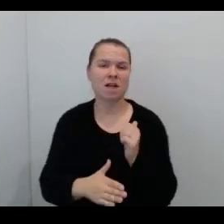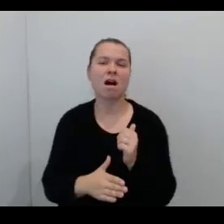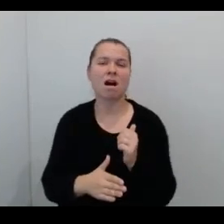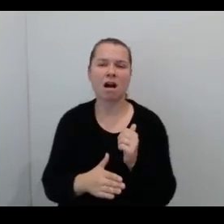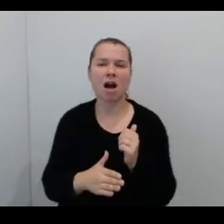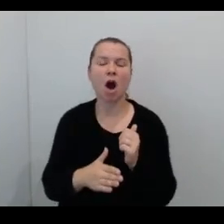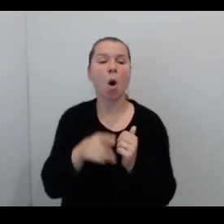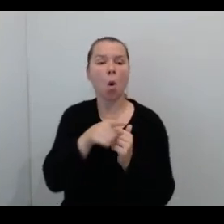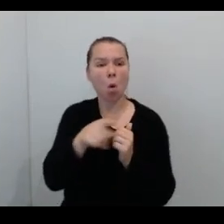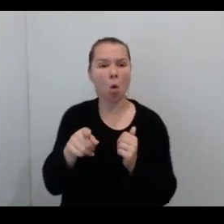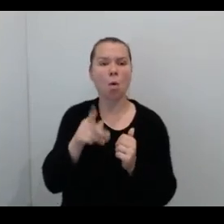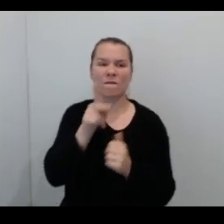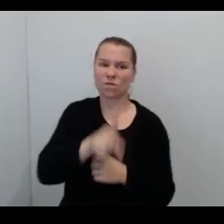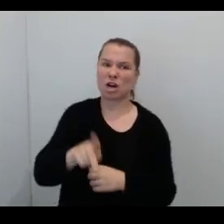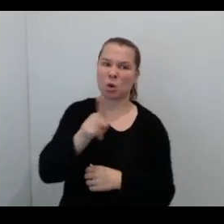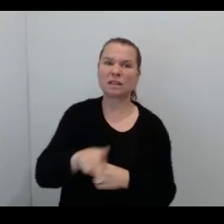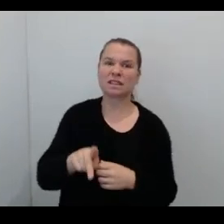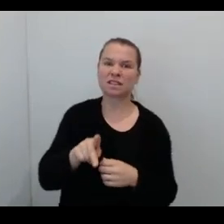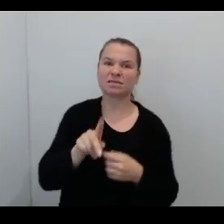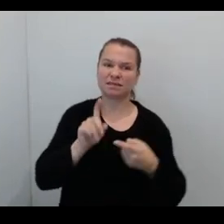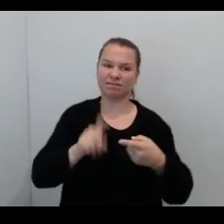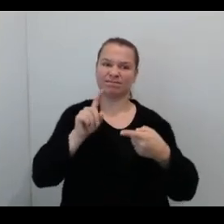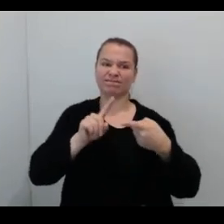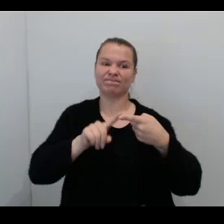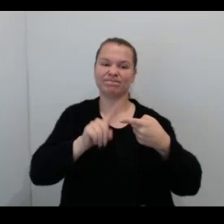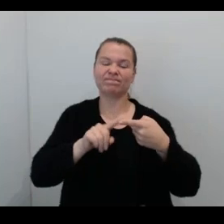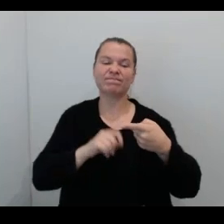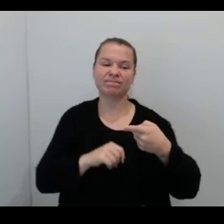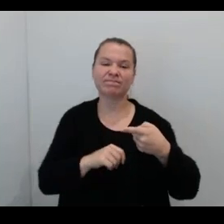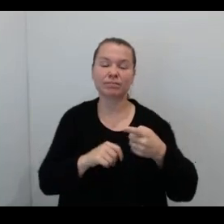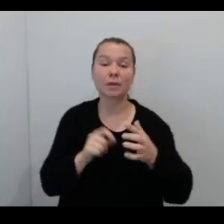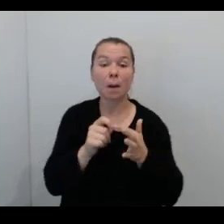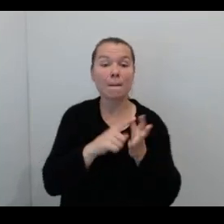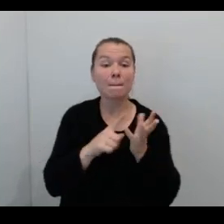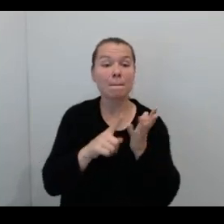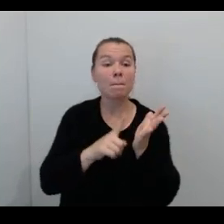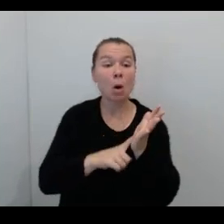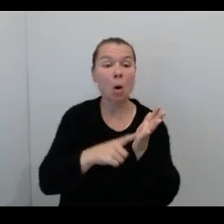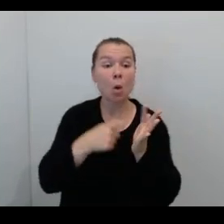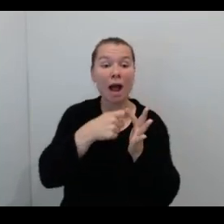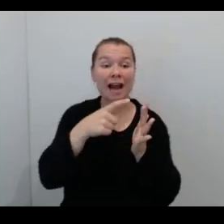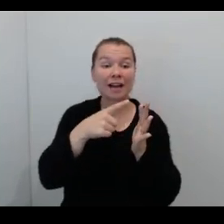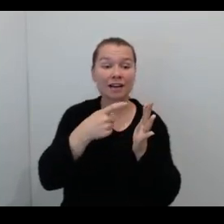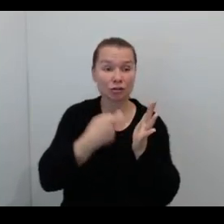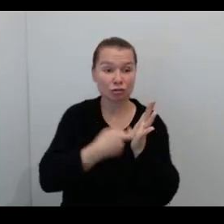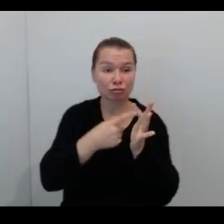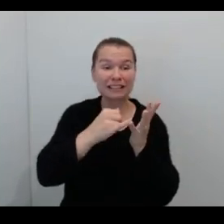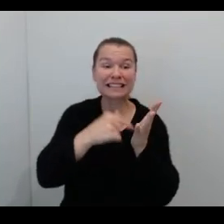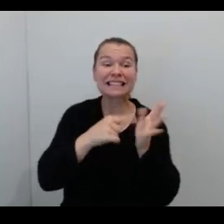Paul and Kristy have developed some really great slides that will give you some really